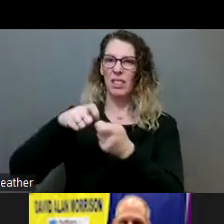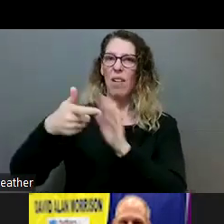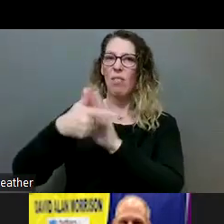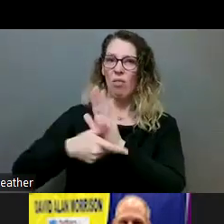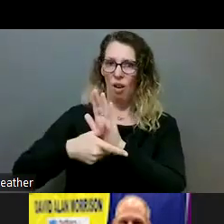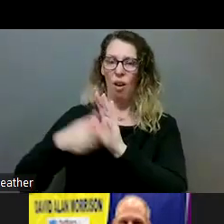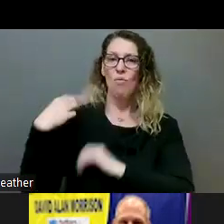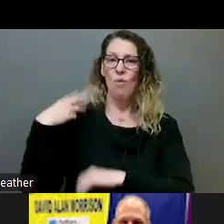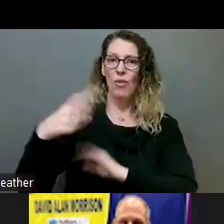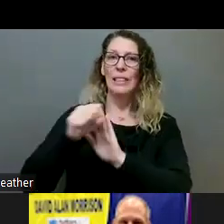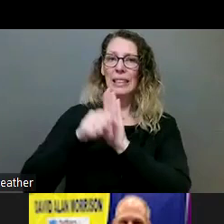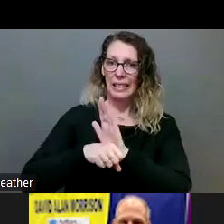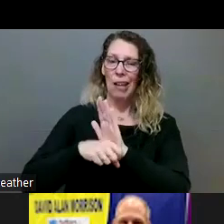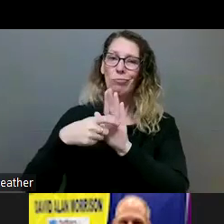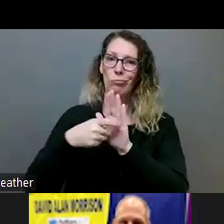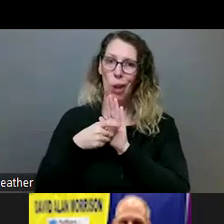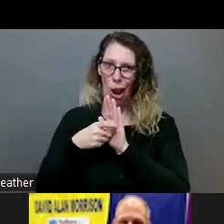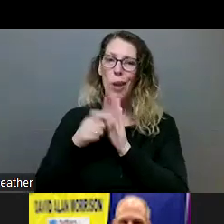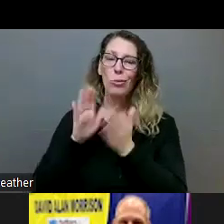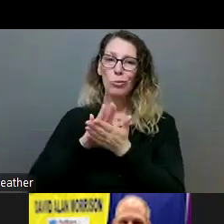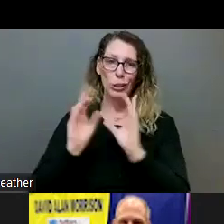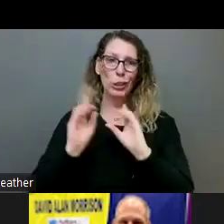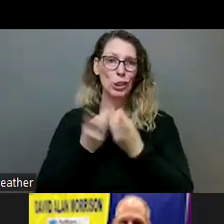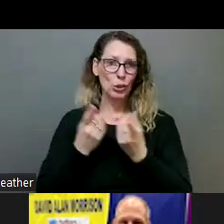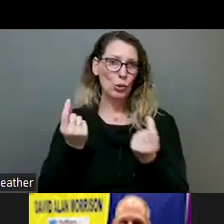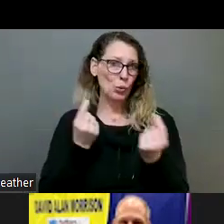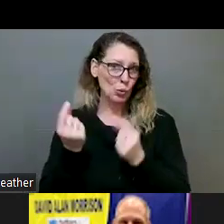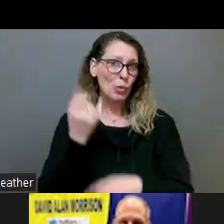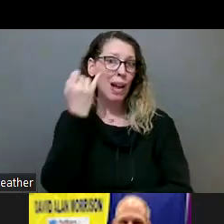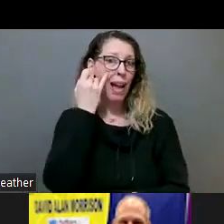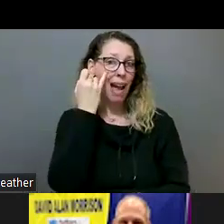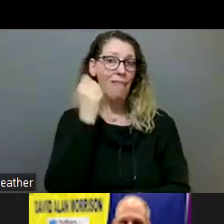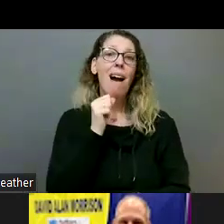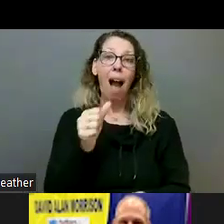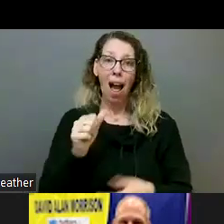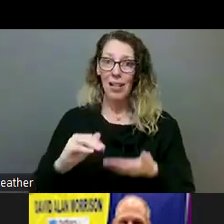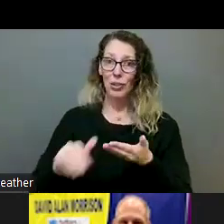require actions from school districts when students have unexcused absences-those are